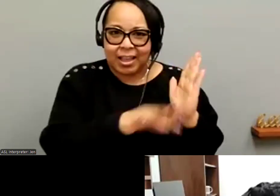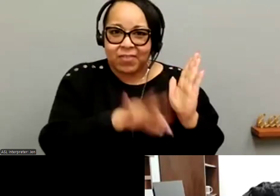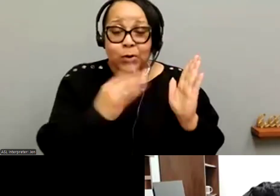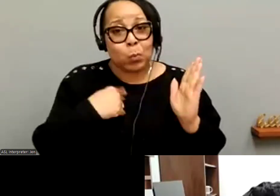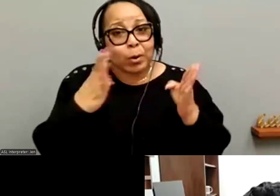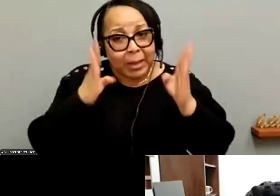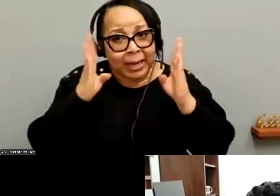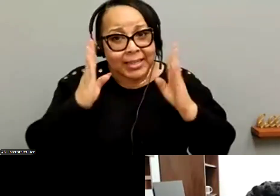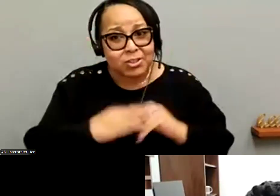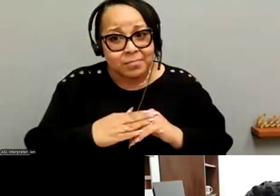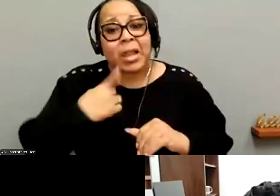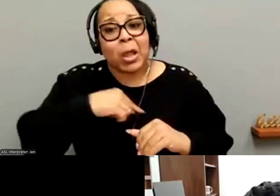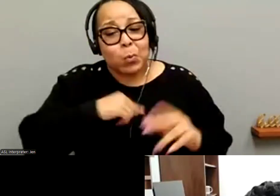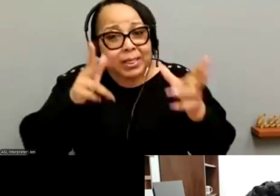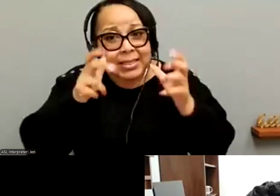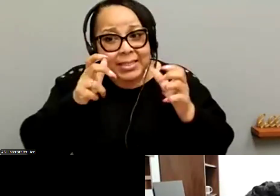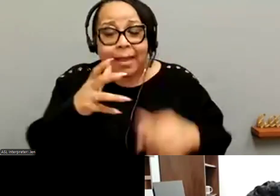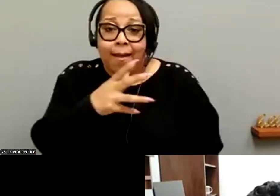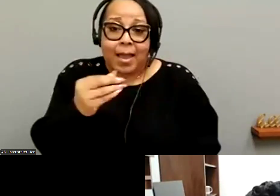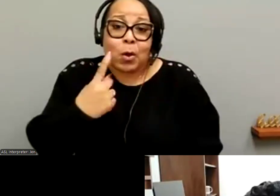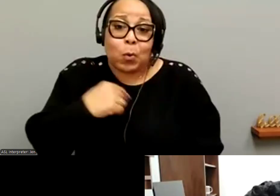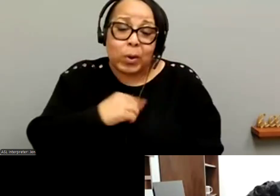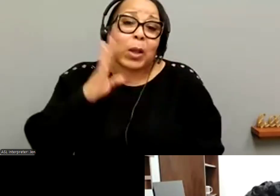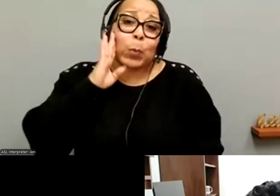13:15:06 attention. We are listening, 13:15:09 and we will be using these